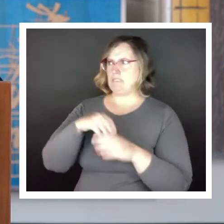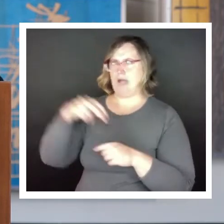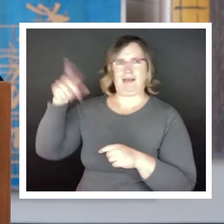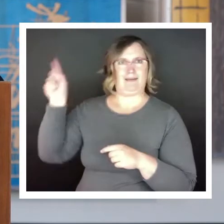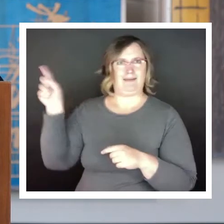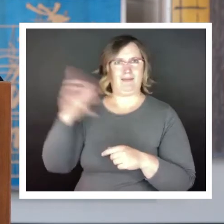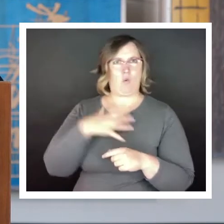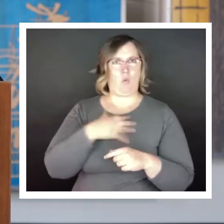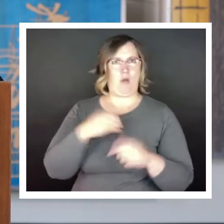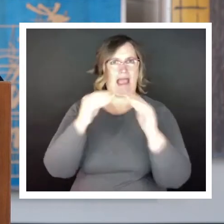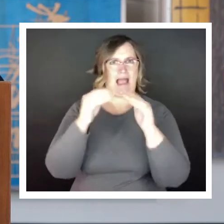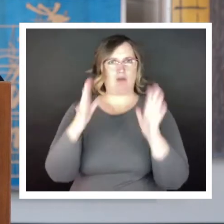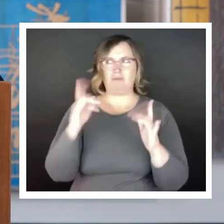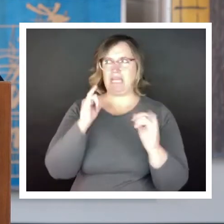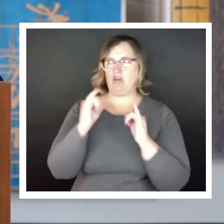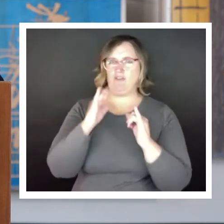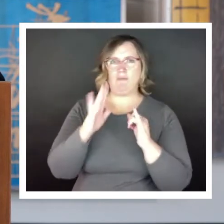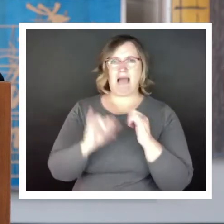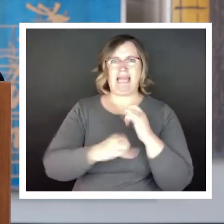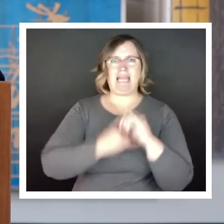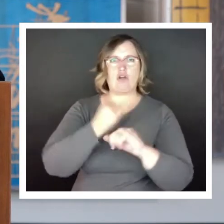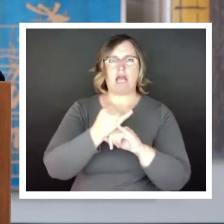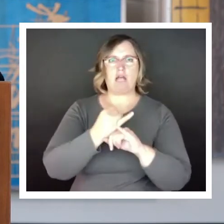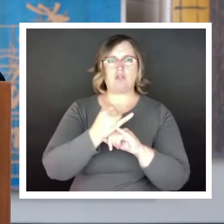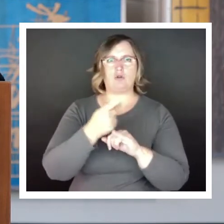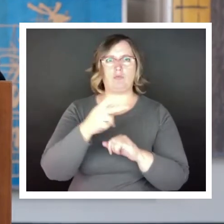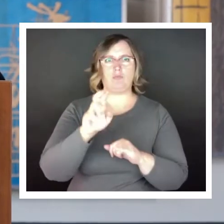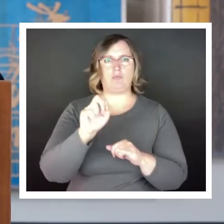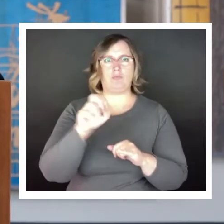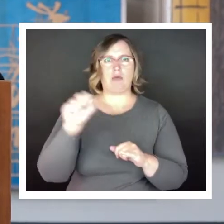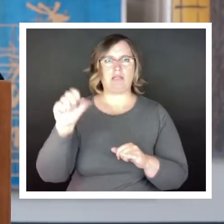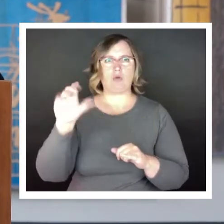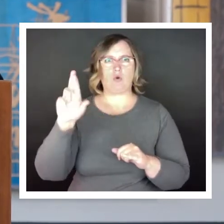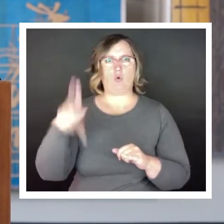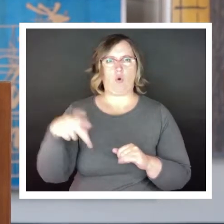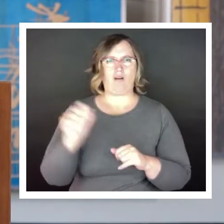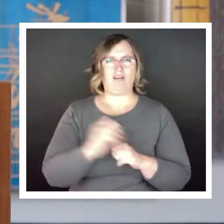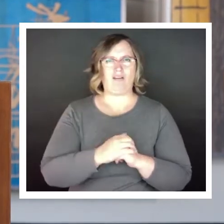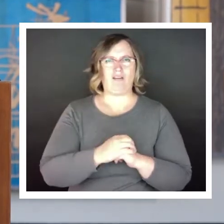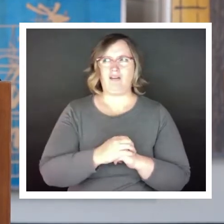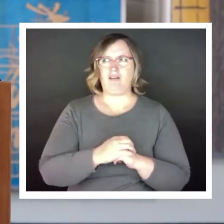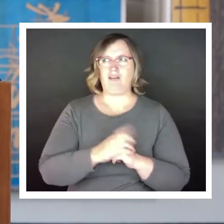by the International Press Corps. They asked if we wanted to make a statement for our students.